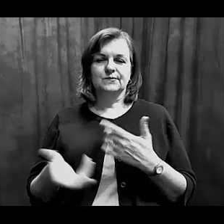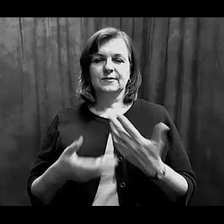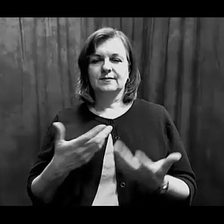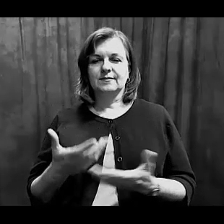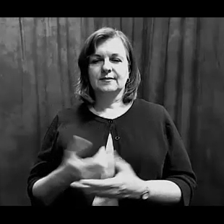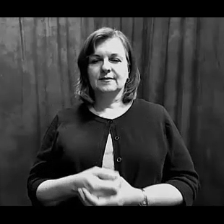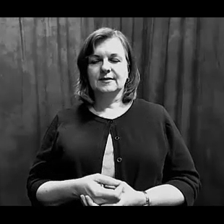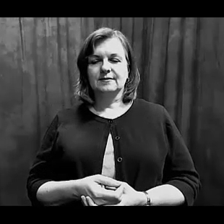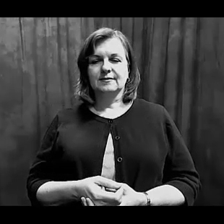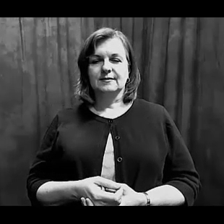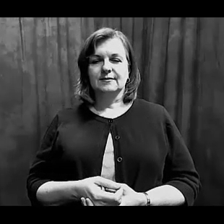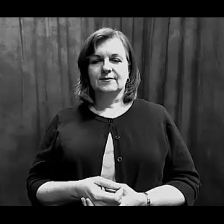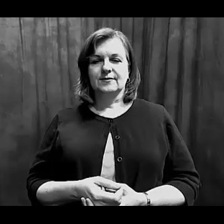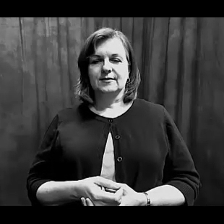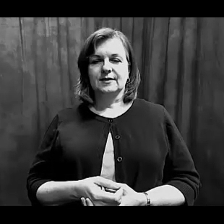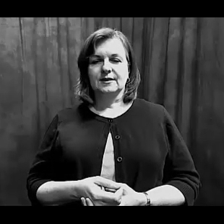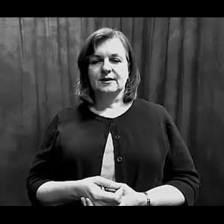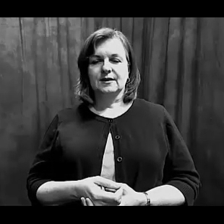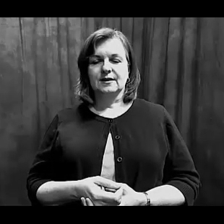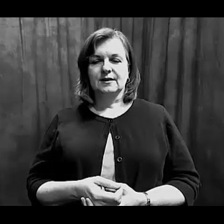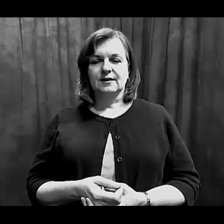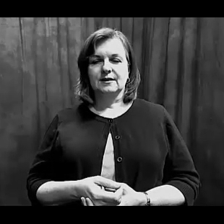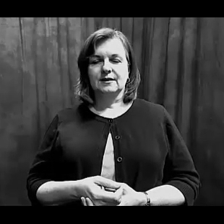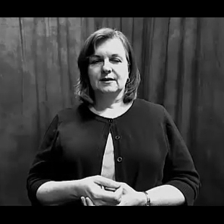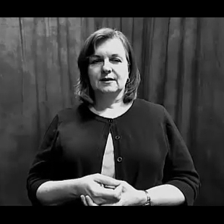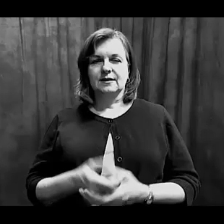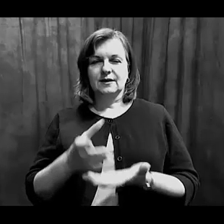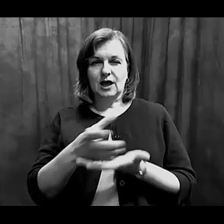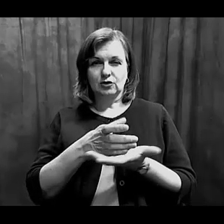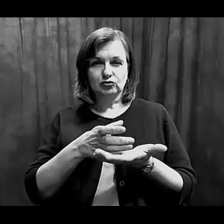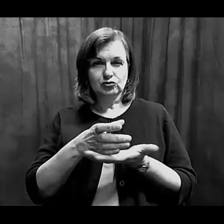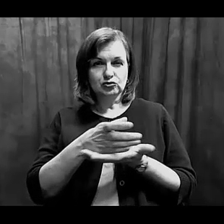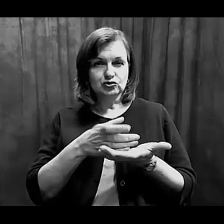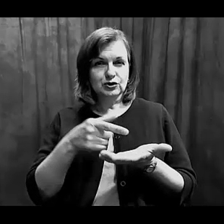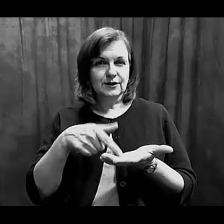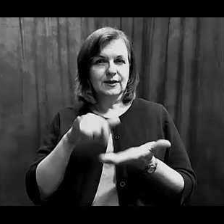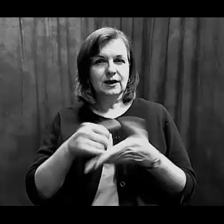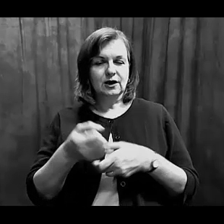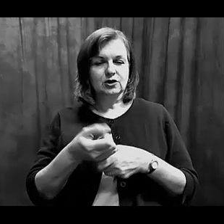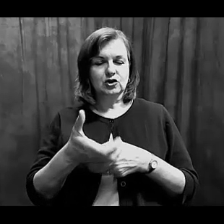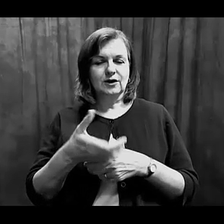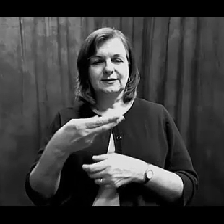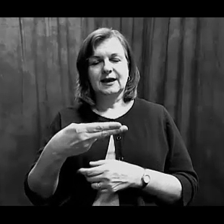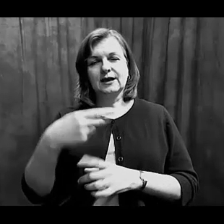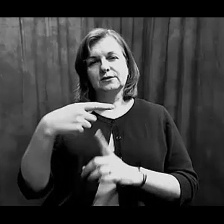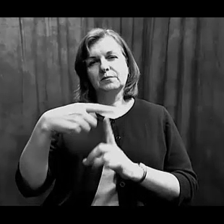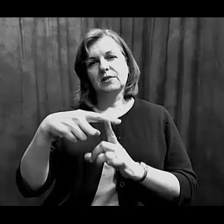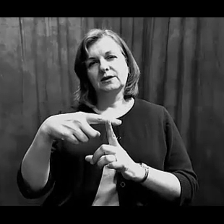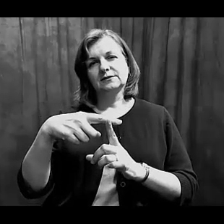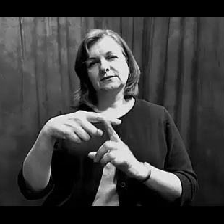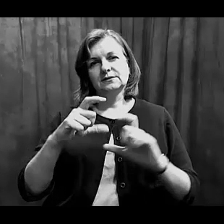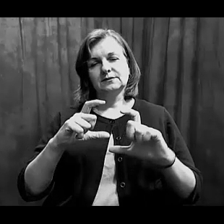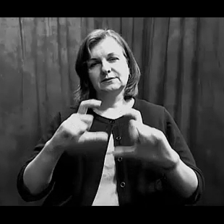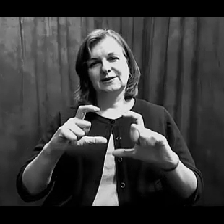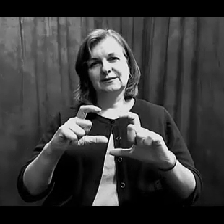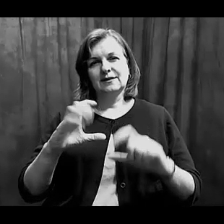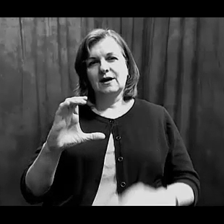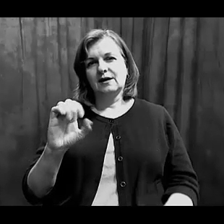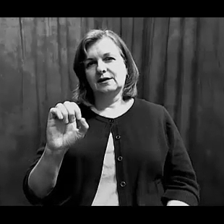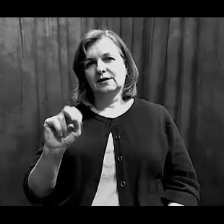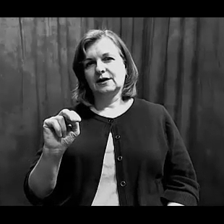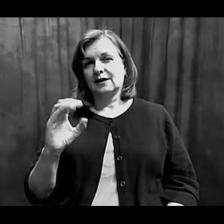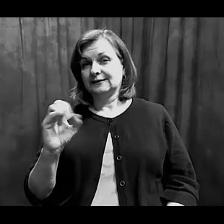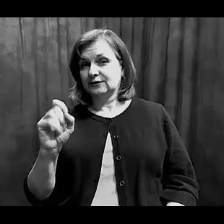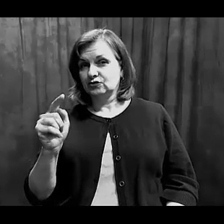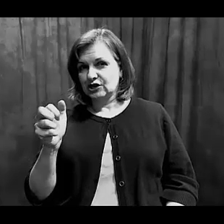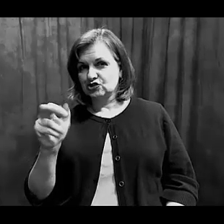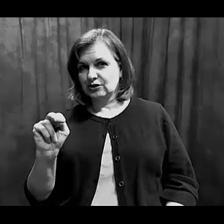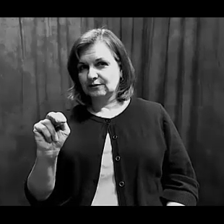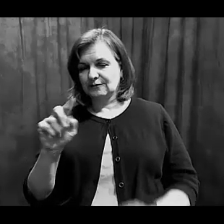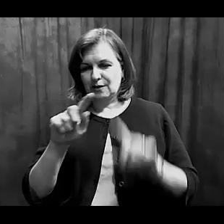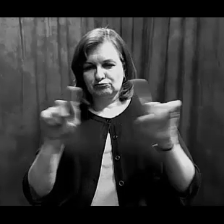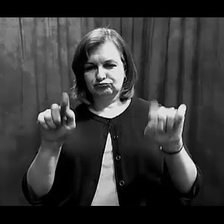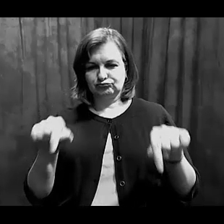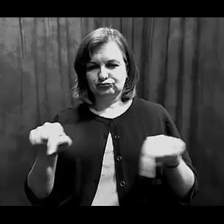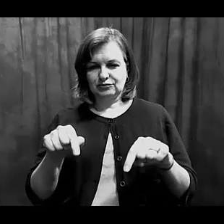ability or the mechanism in a solution that will cause the H+ concentration